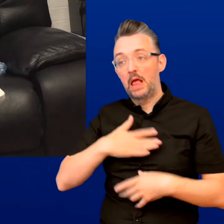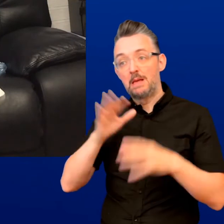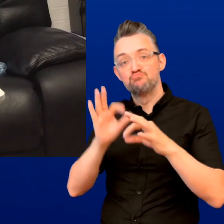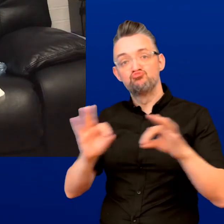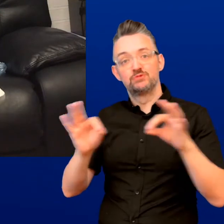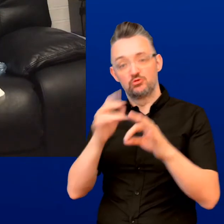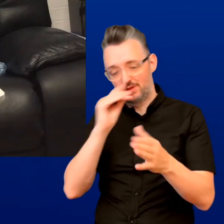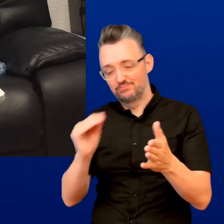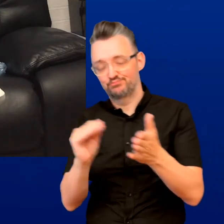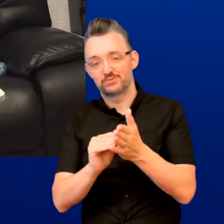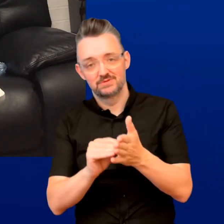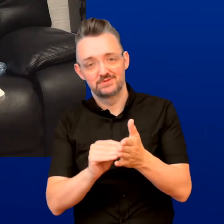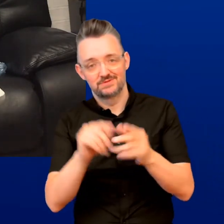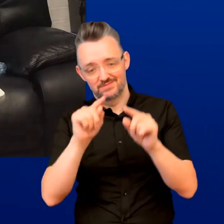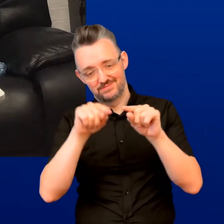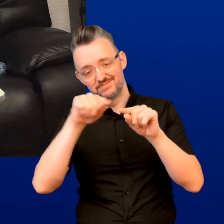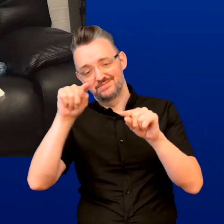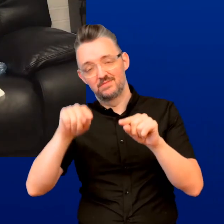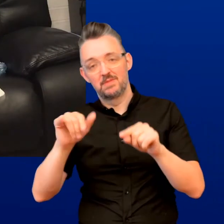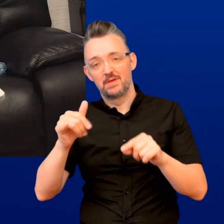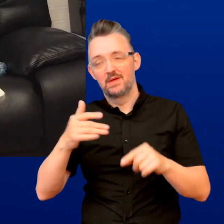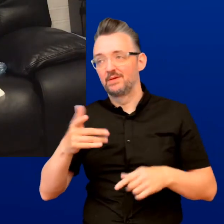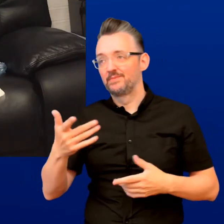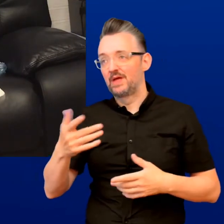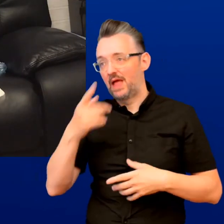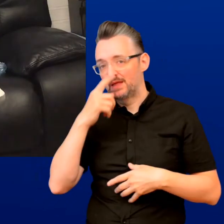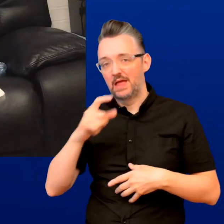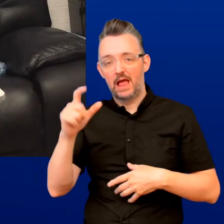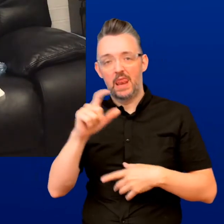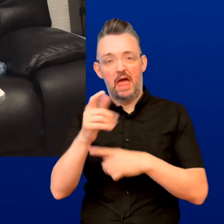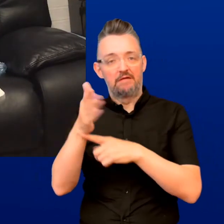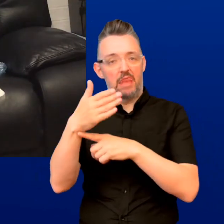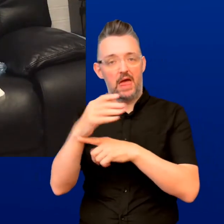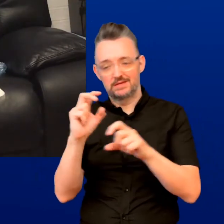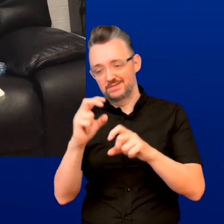Somebody's interested in travel you could maybe do coloured flags